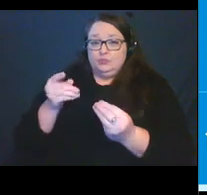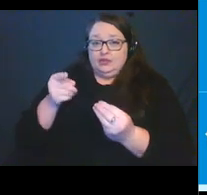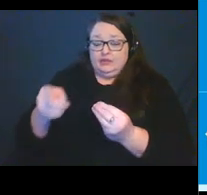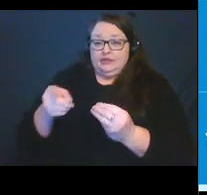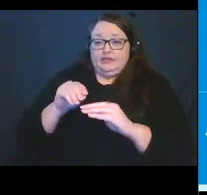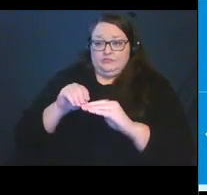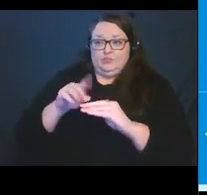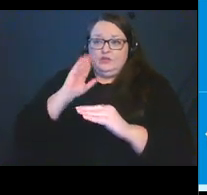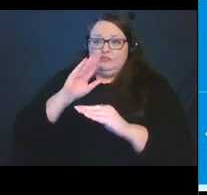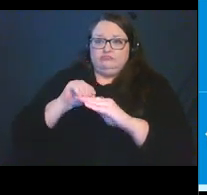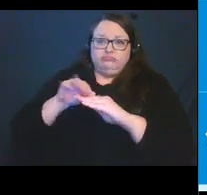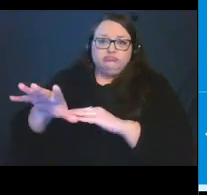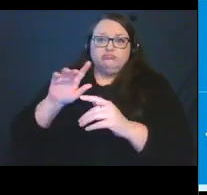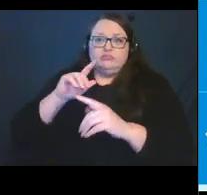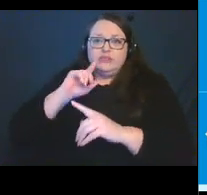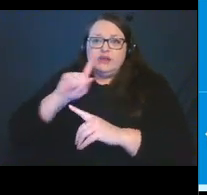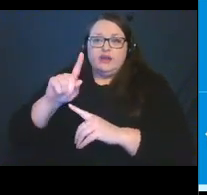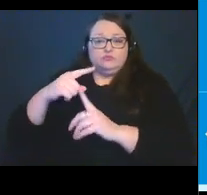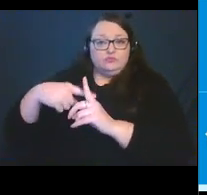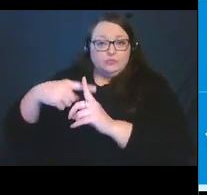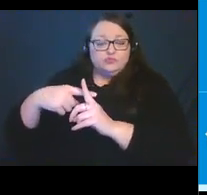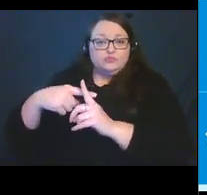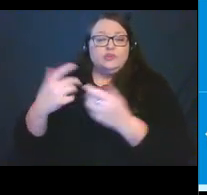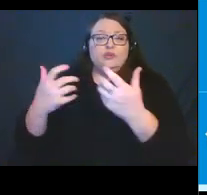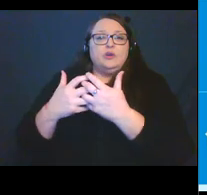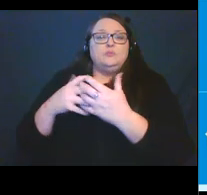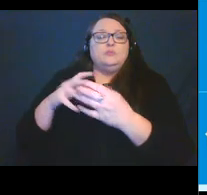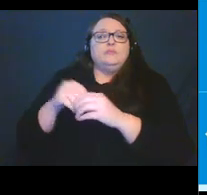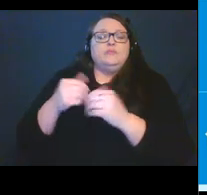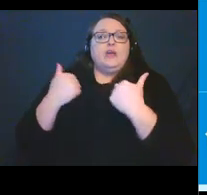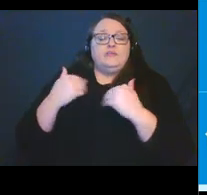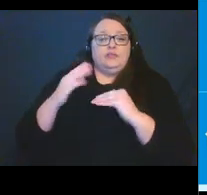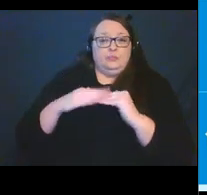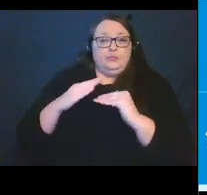the actual temperatures, the combination involves having the minimum temperatures on either side